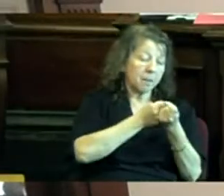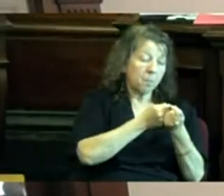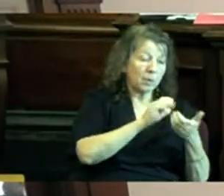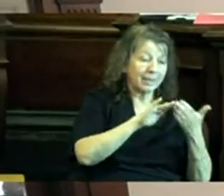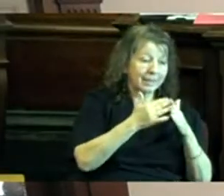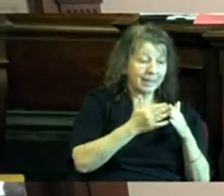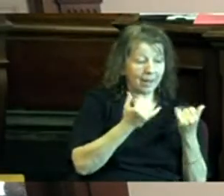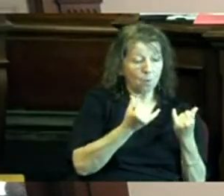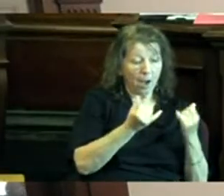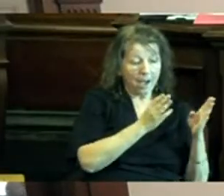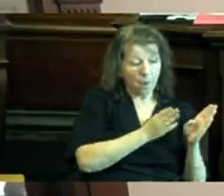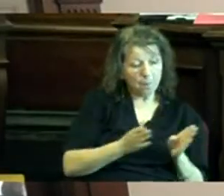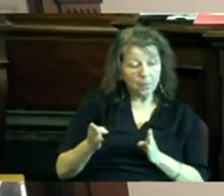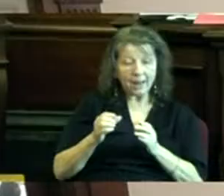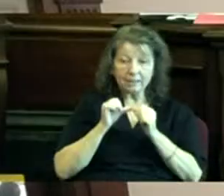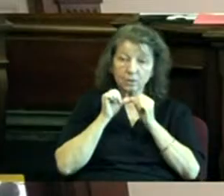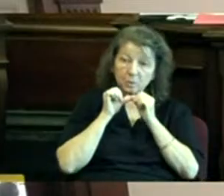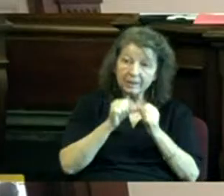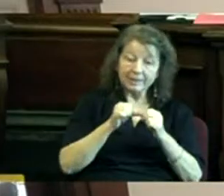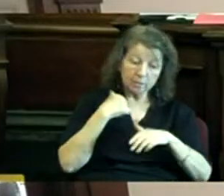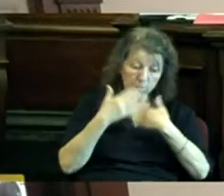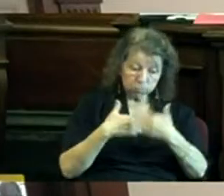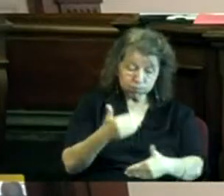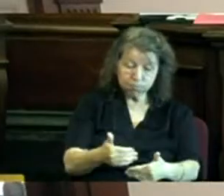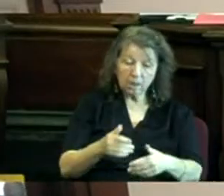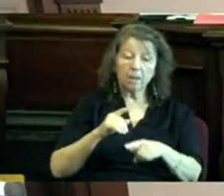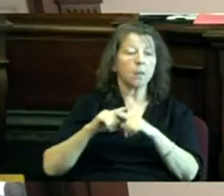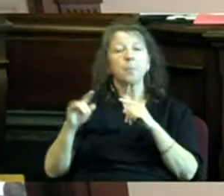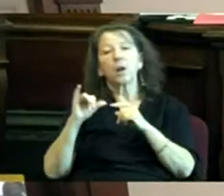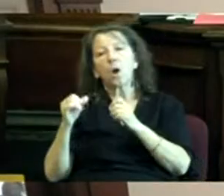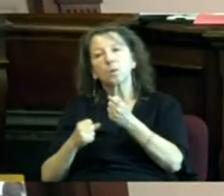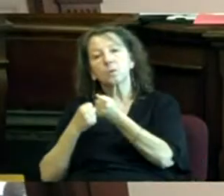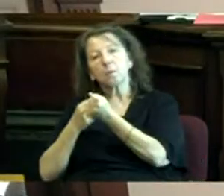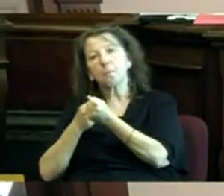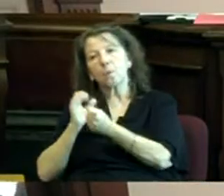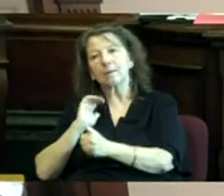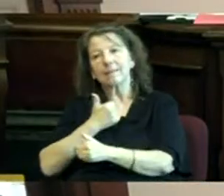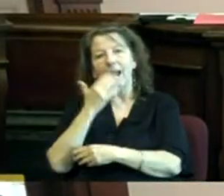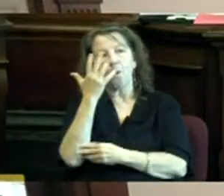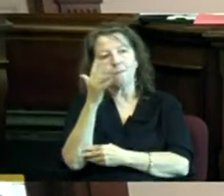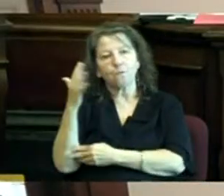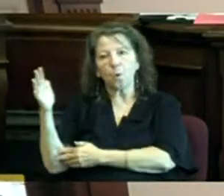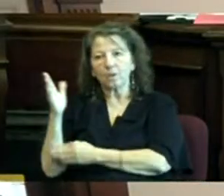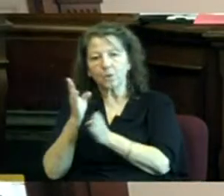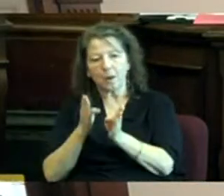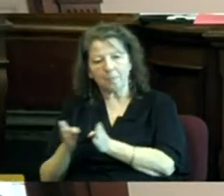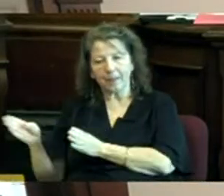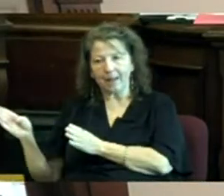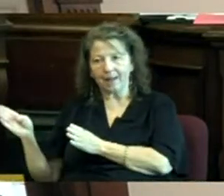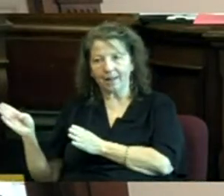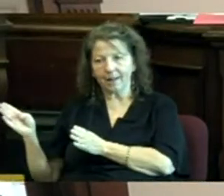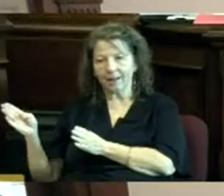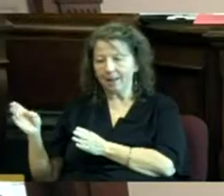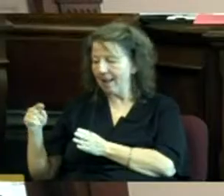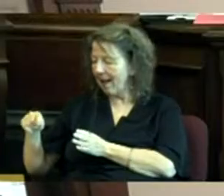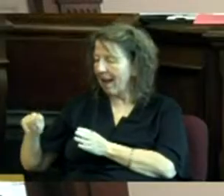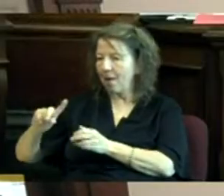of enthusiasm around it, because not only does it support the city's current plans for